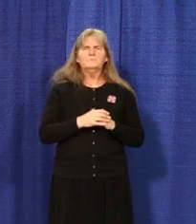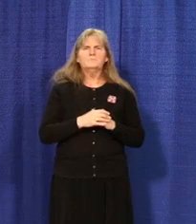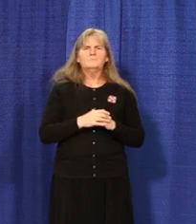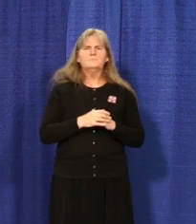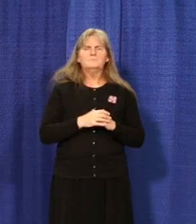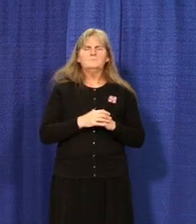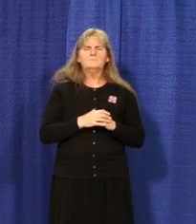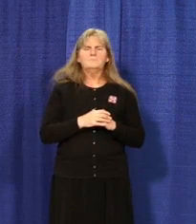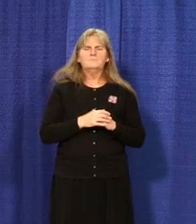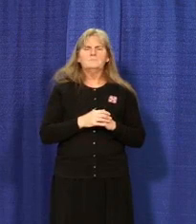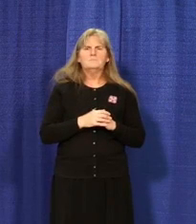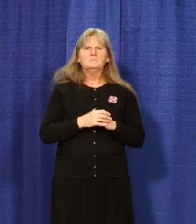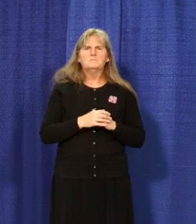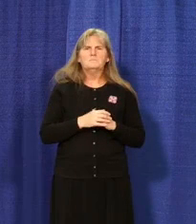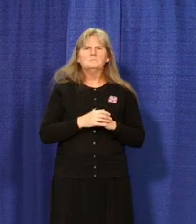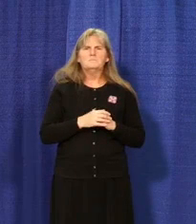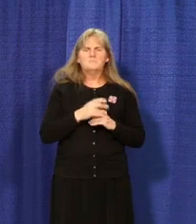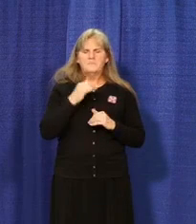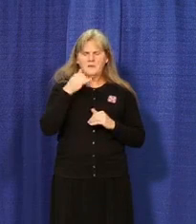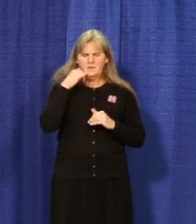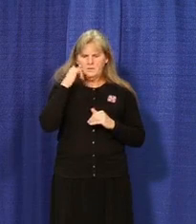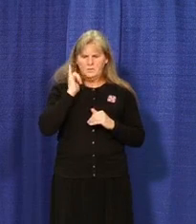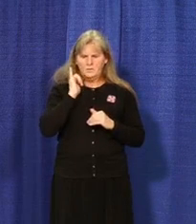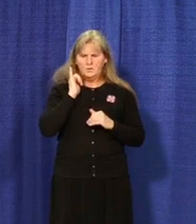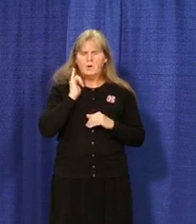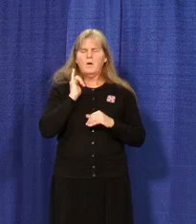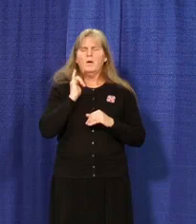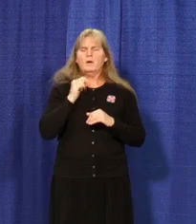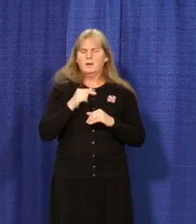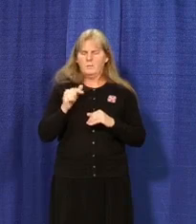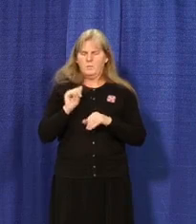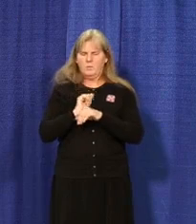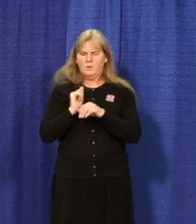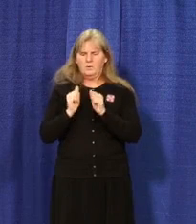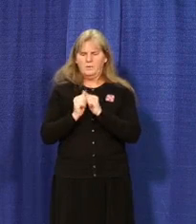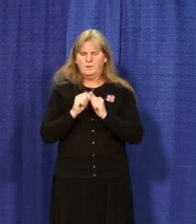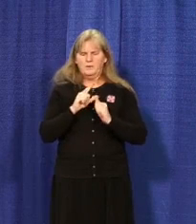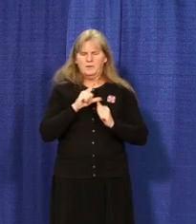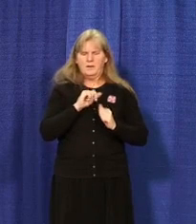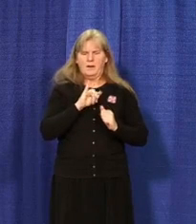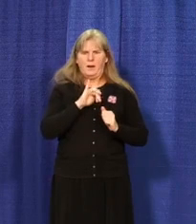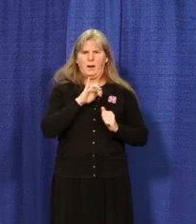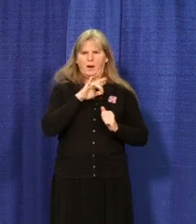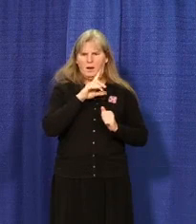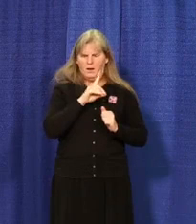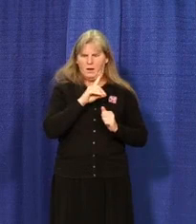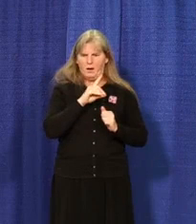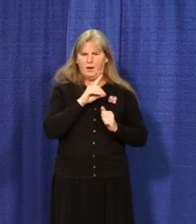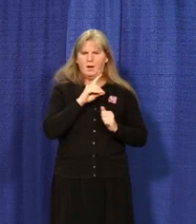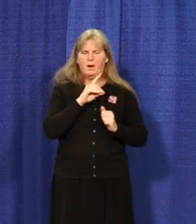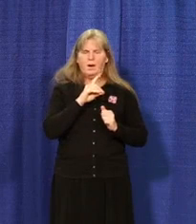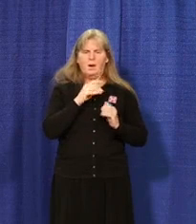the Yukon government working with Layard first nation to address concerns regarding the virus.